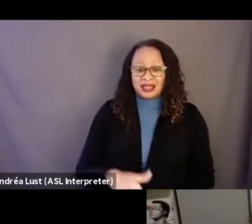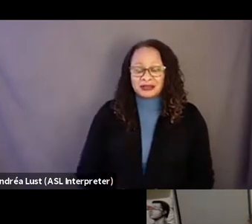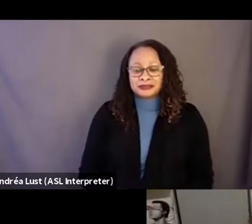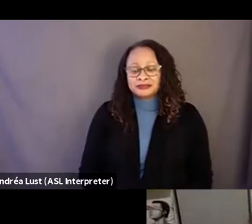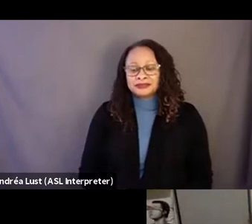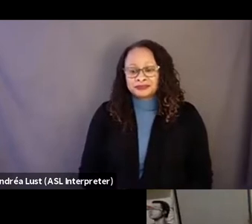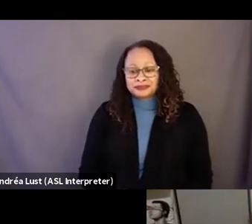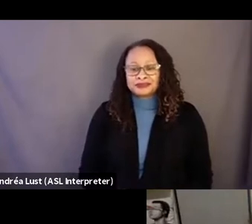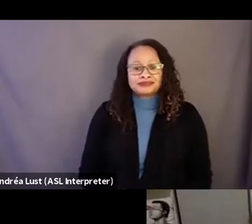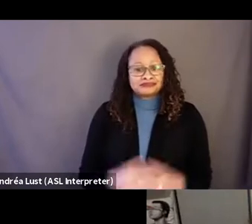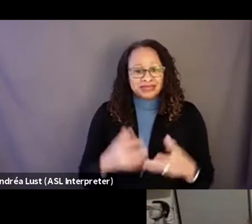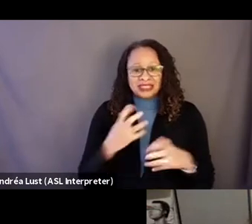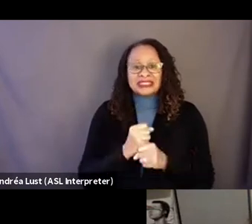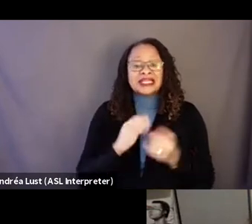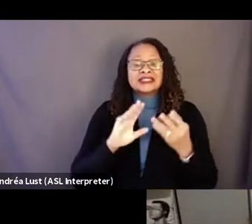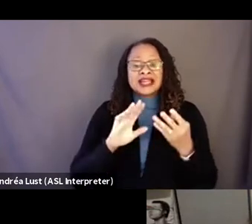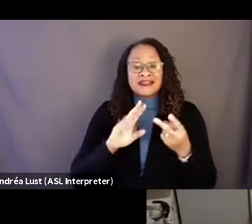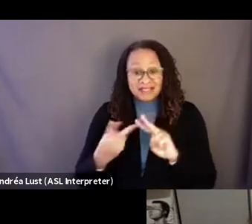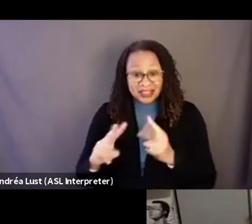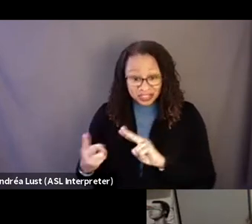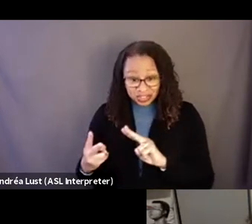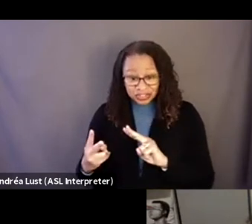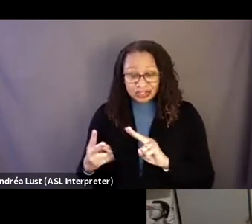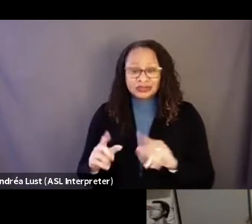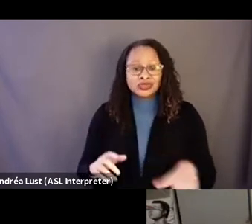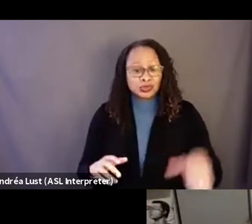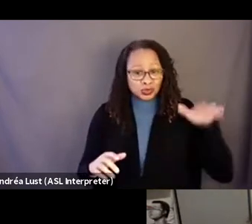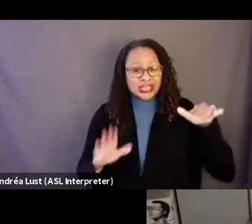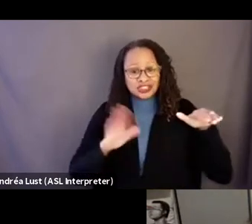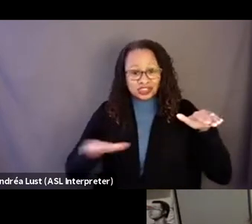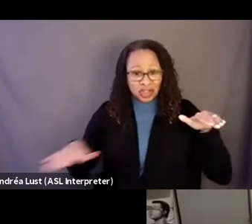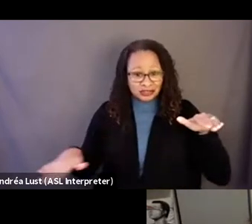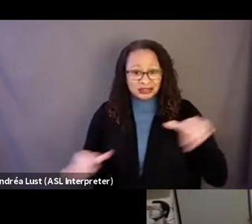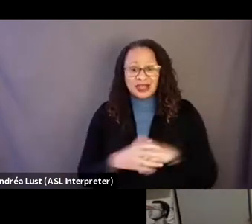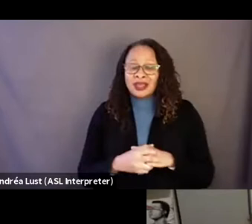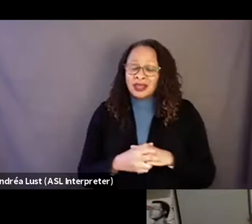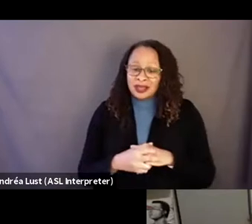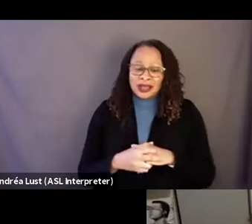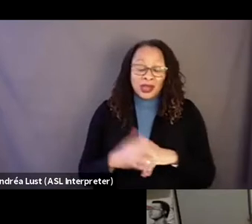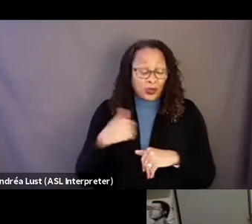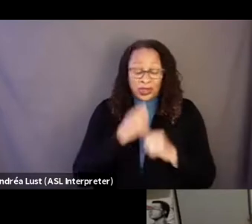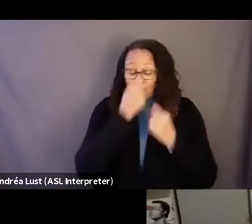It takes a village to raise a child. And we have been blessed, and we don't take that lightly.